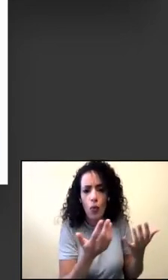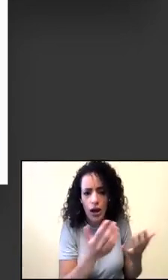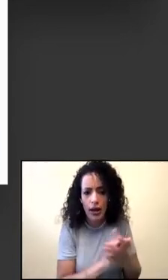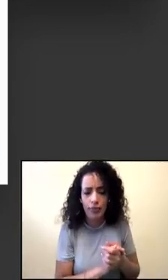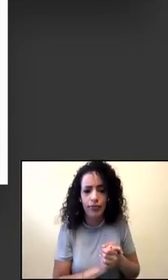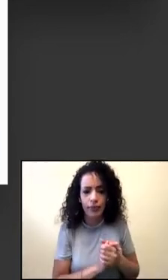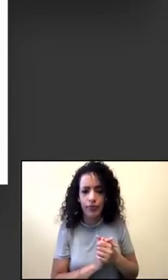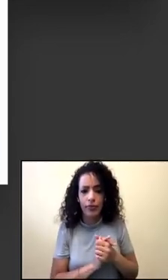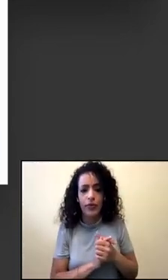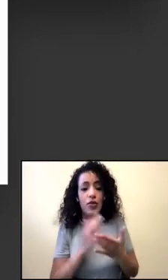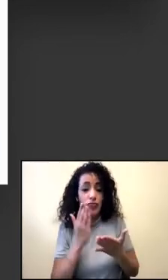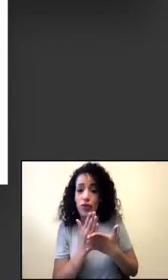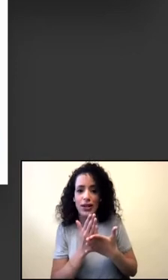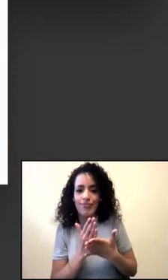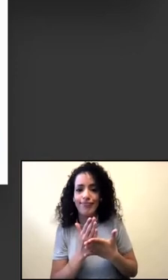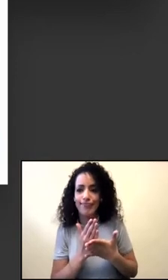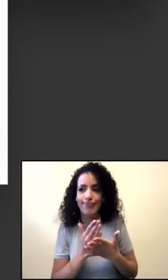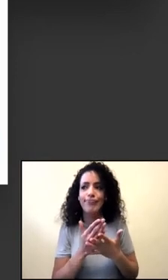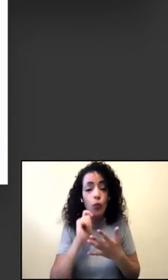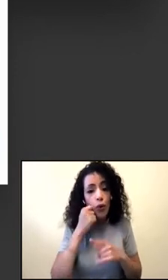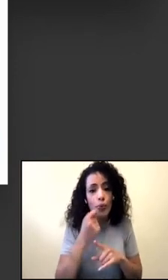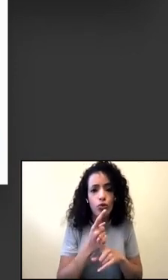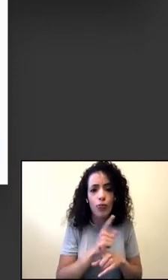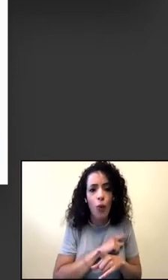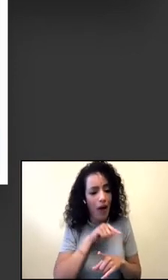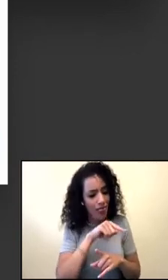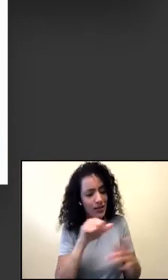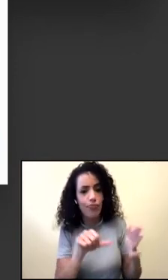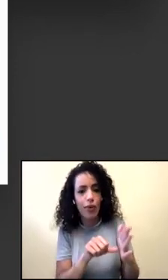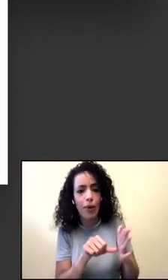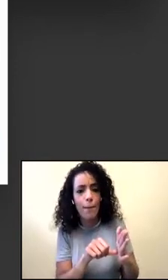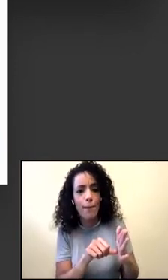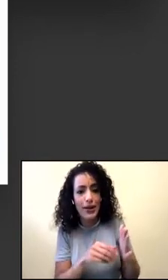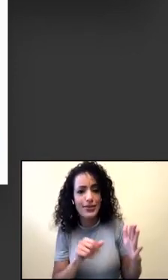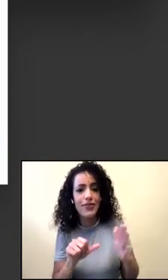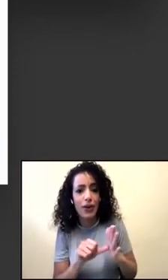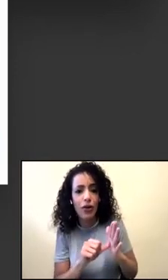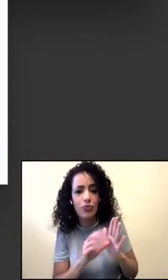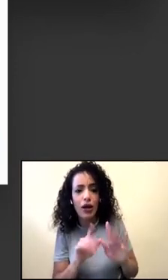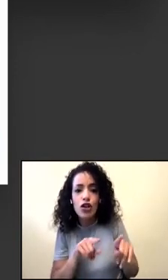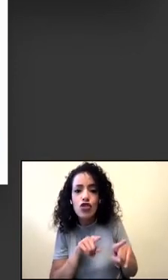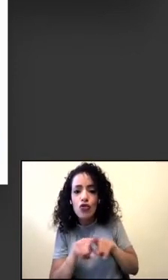and we're going to be talking about why later, but you know, put it there for now. Thank you Saidiya,